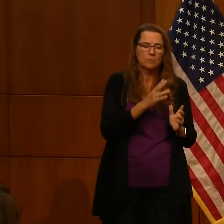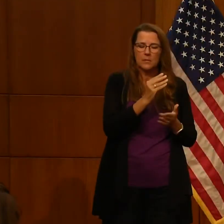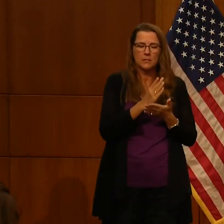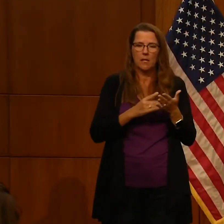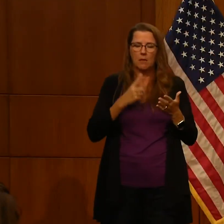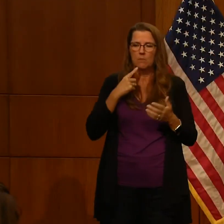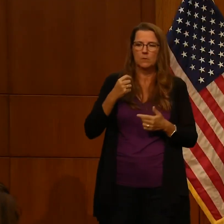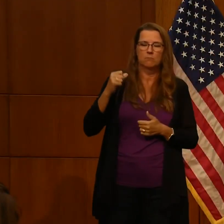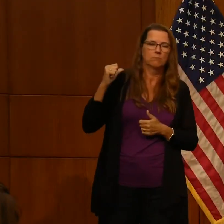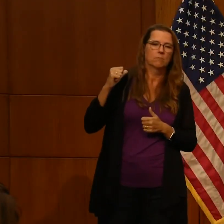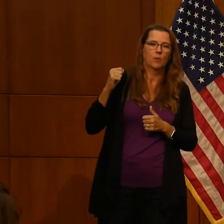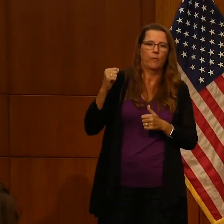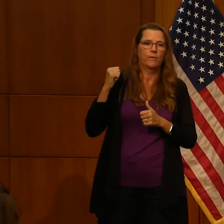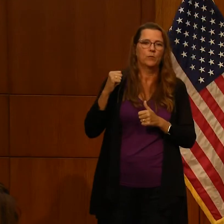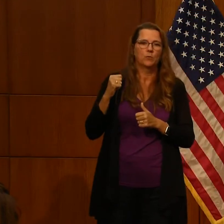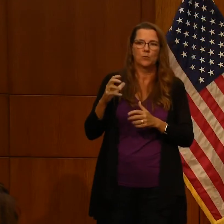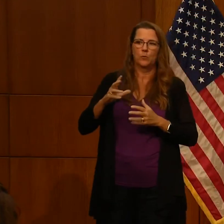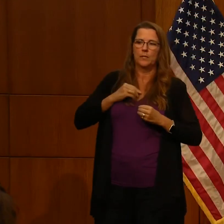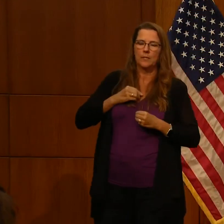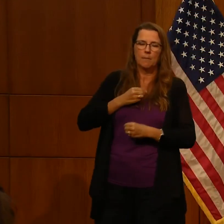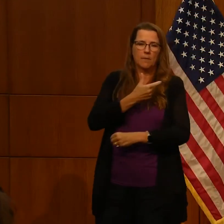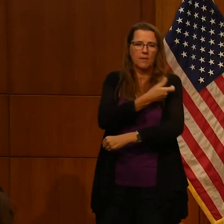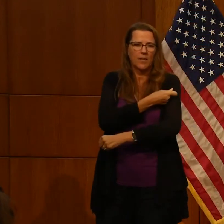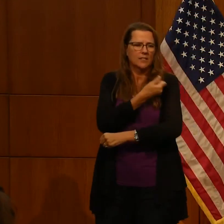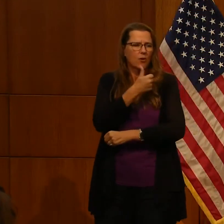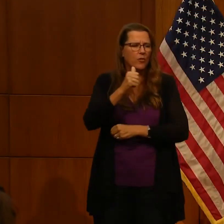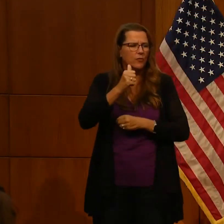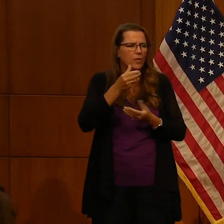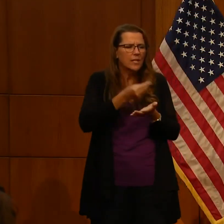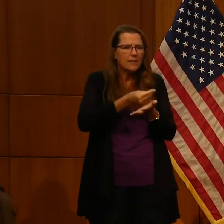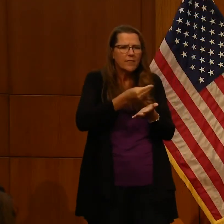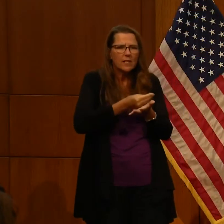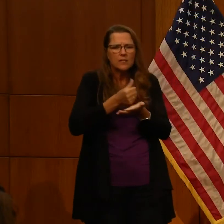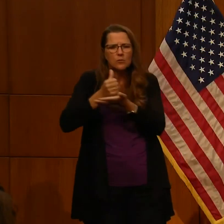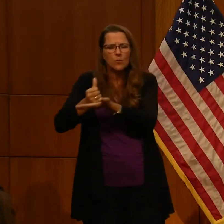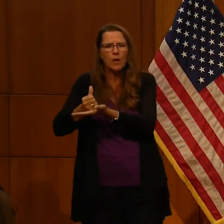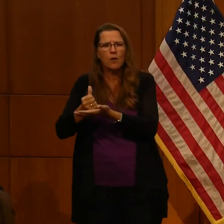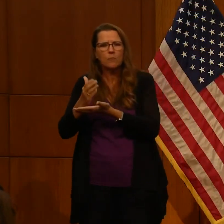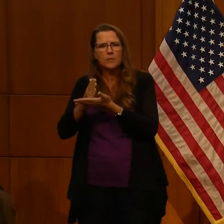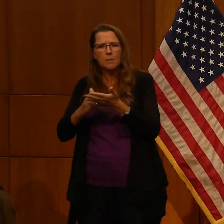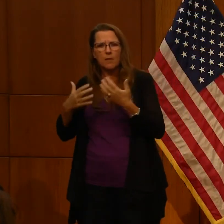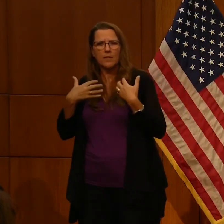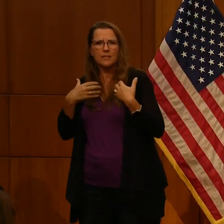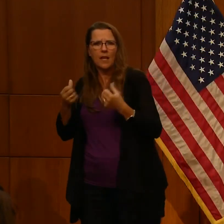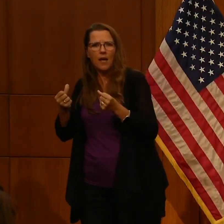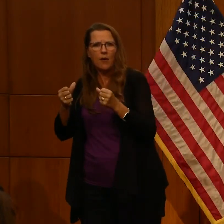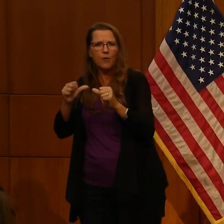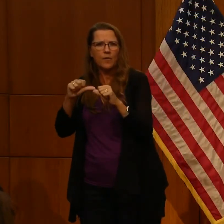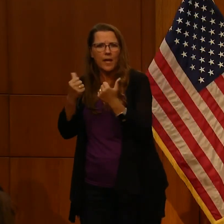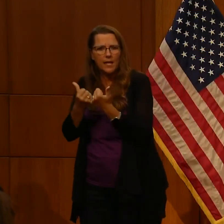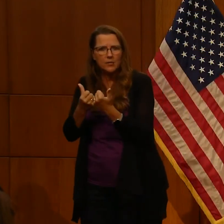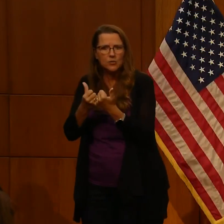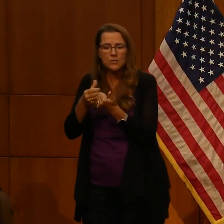NOT TAKE THE VACCINE. IS THERE